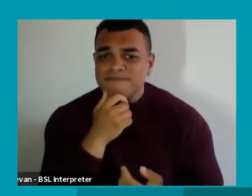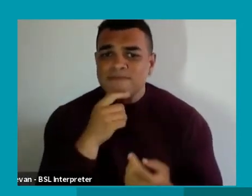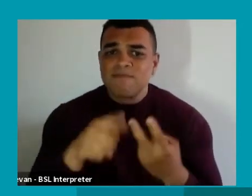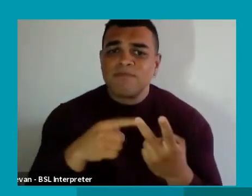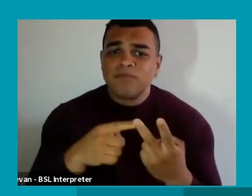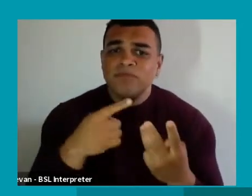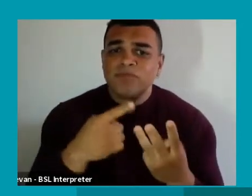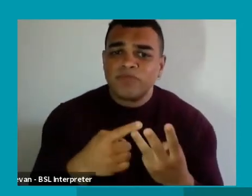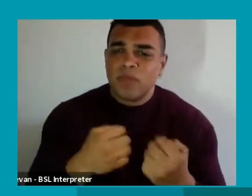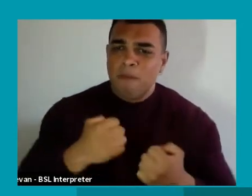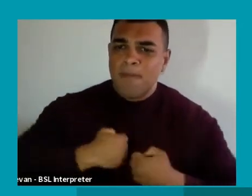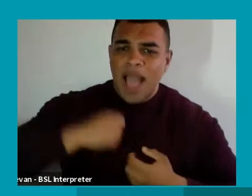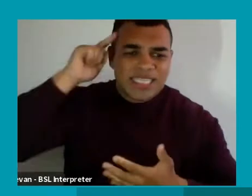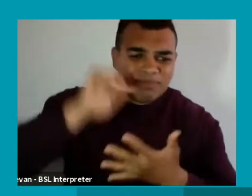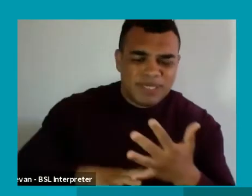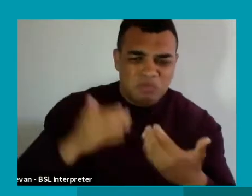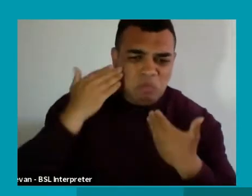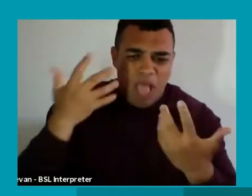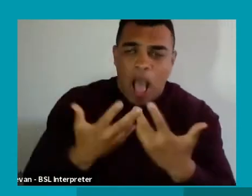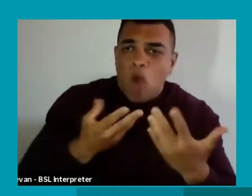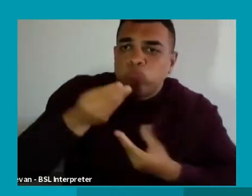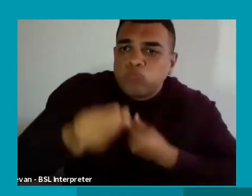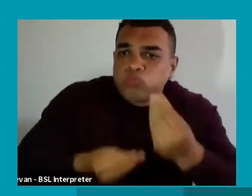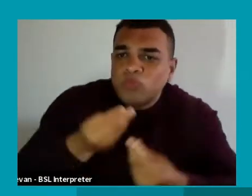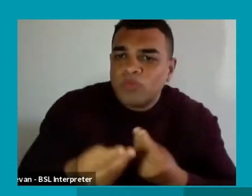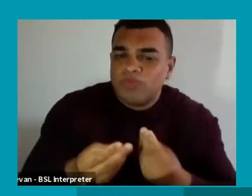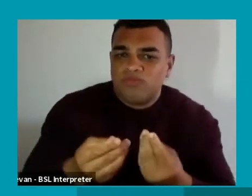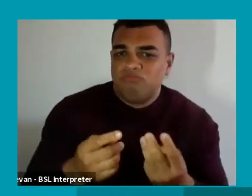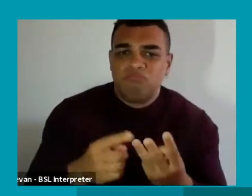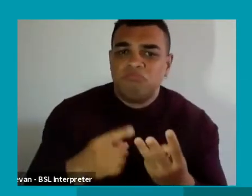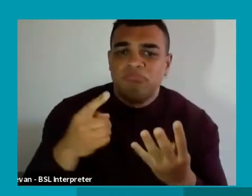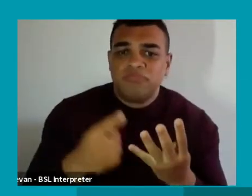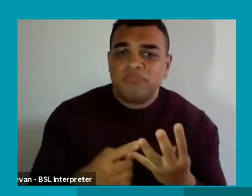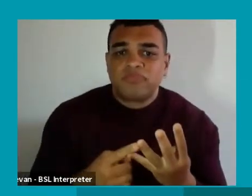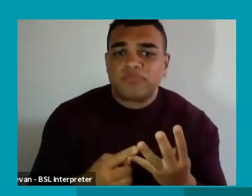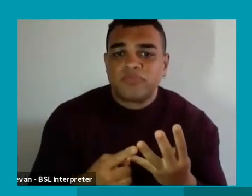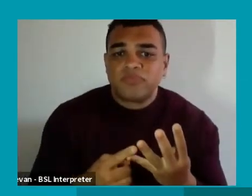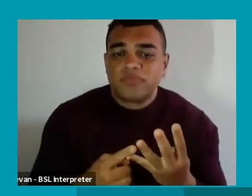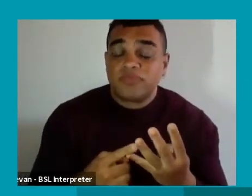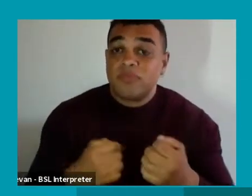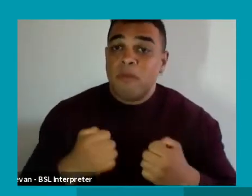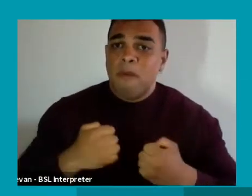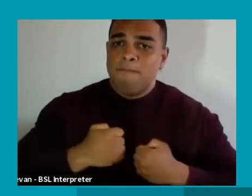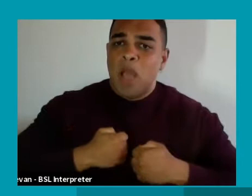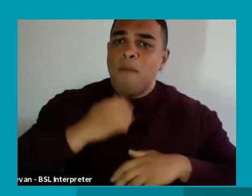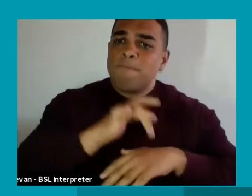experience and skills or write about them. I don't know how to write an effective professional profile. There's a gap in my work history